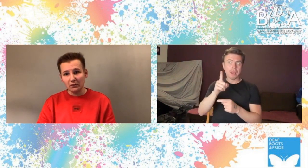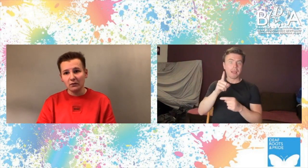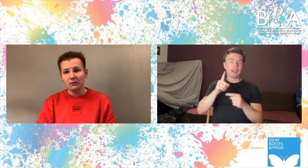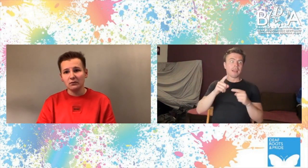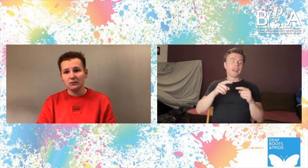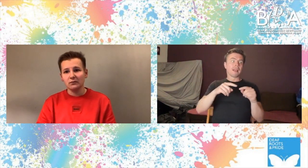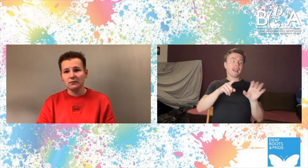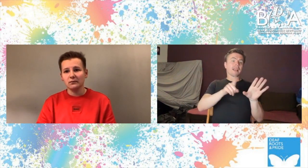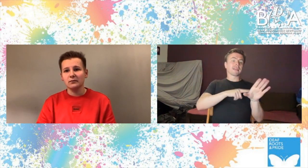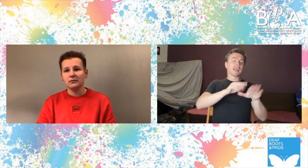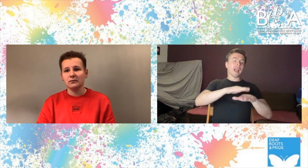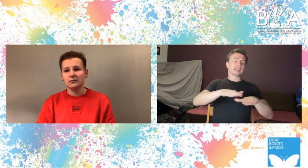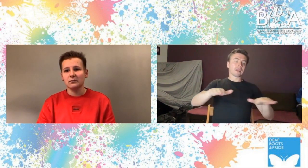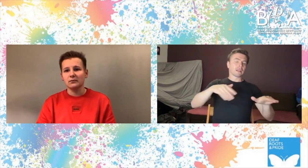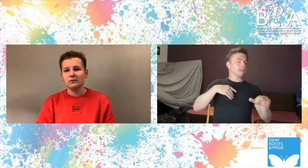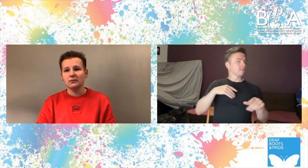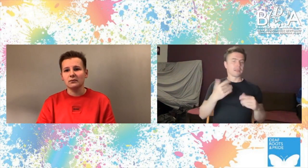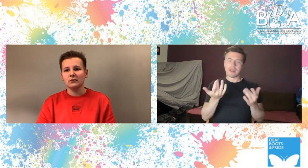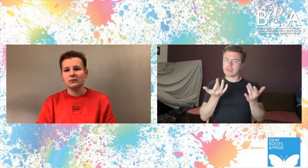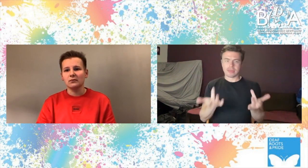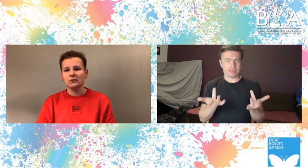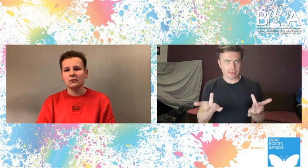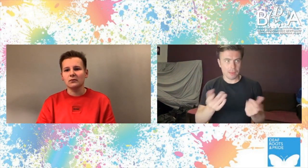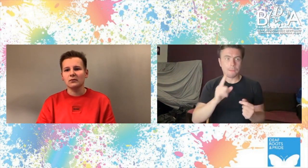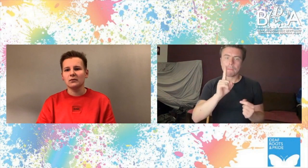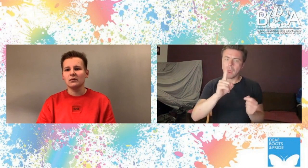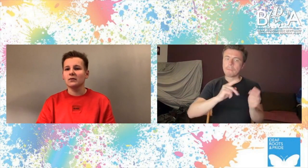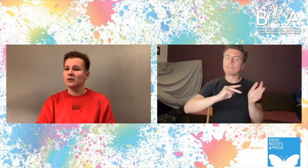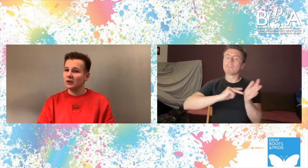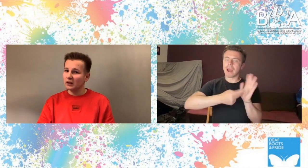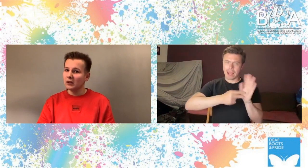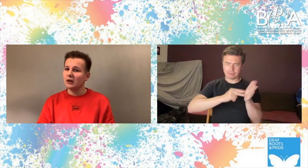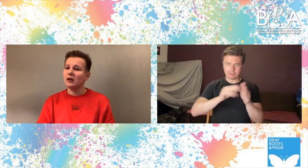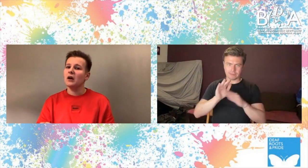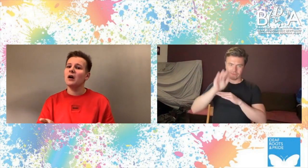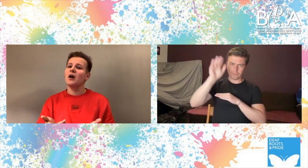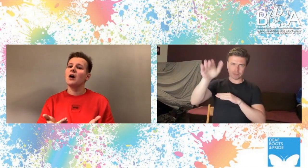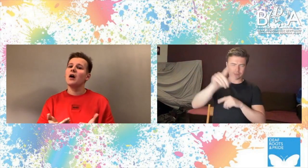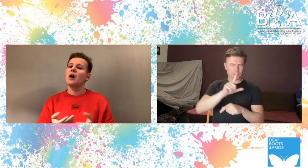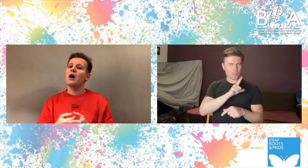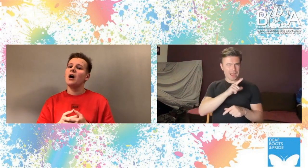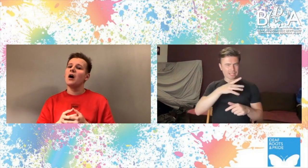In terms of young people, no not yet. Something I am planning to do in the future,